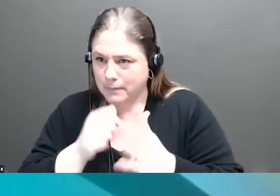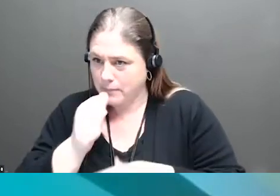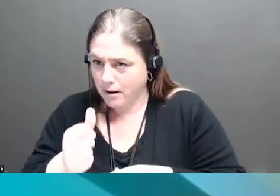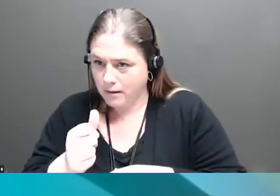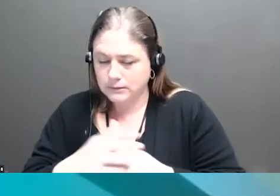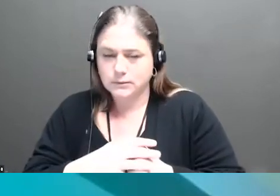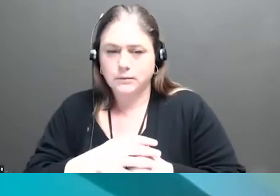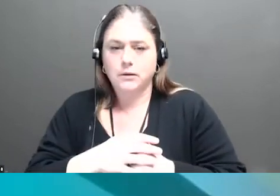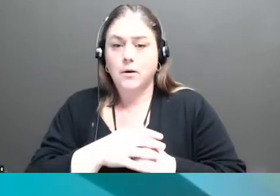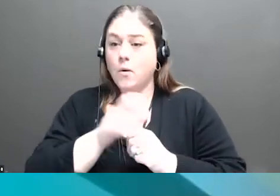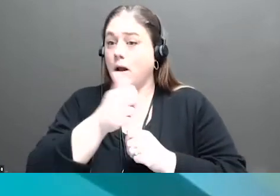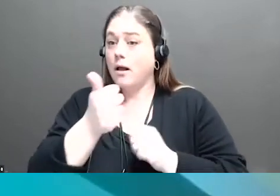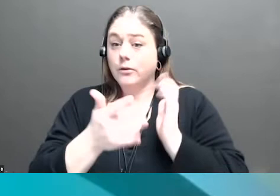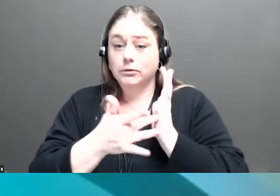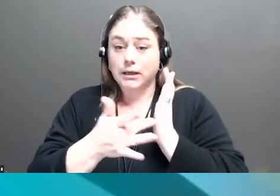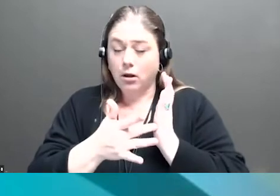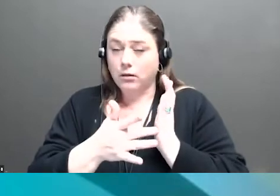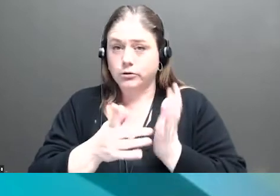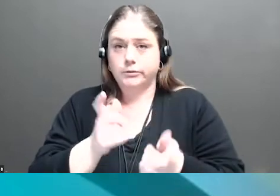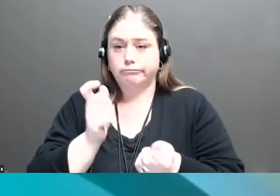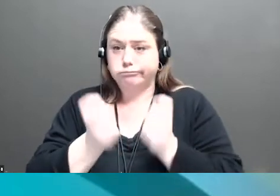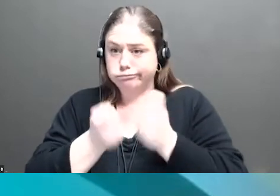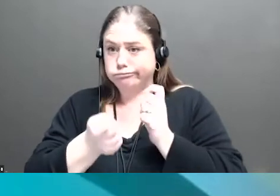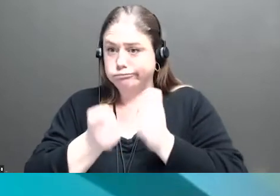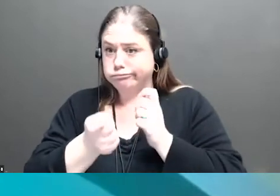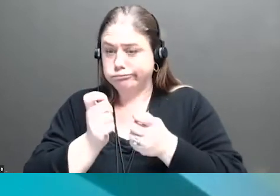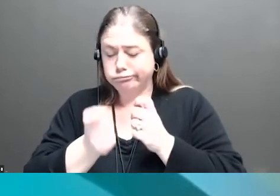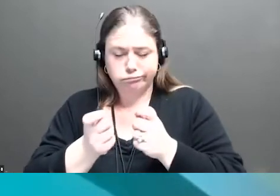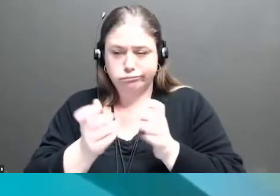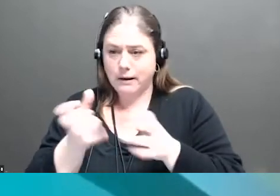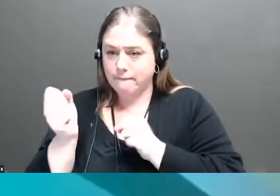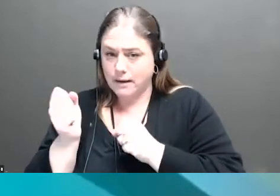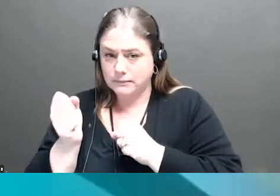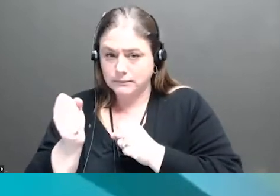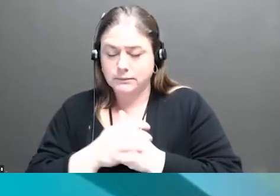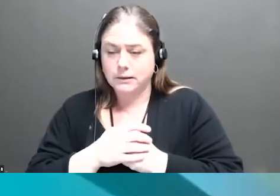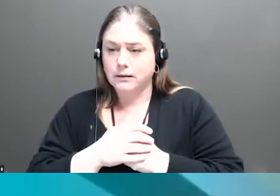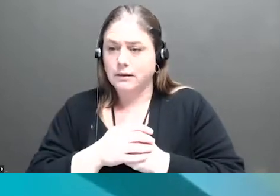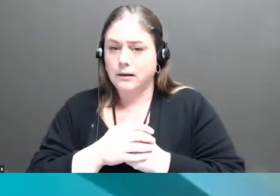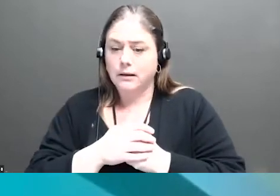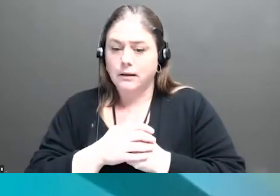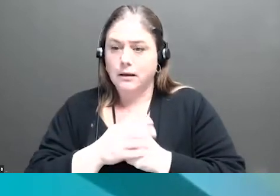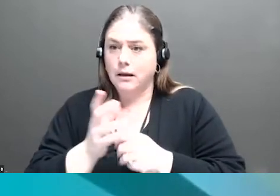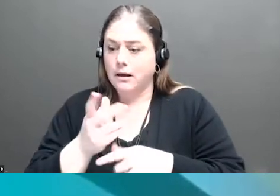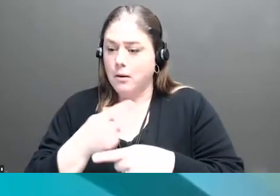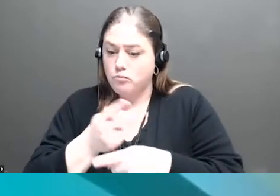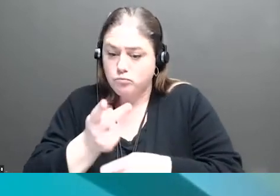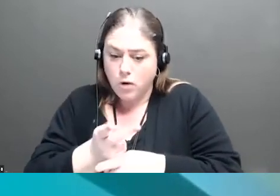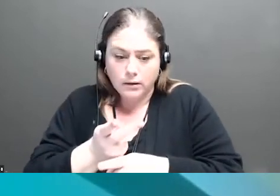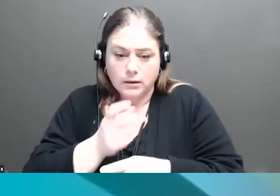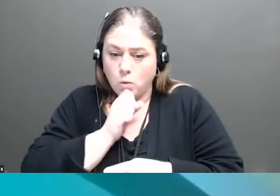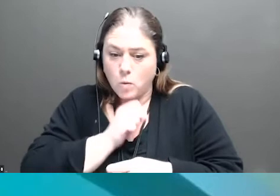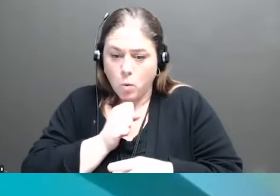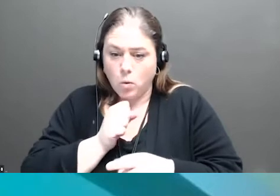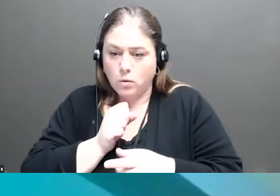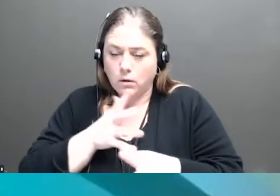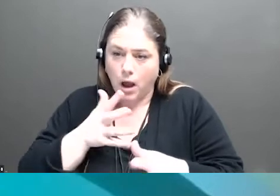is constantly changing, and old products are constantly updated. So employers expect the